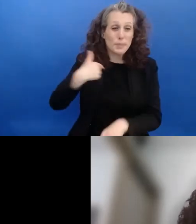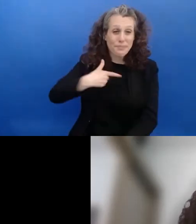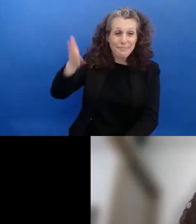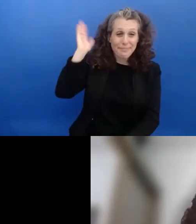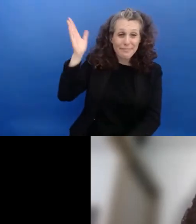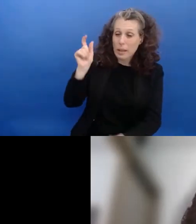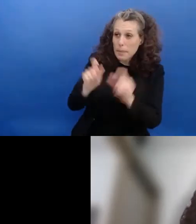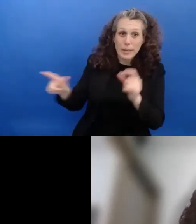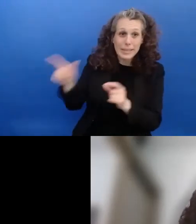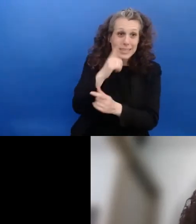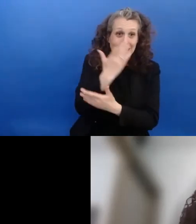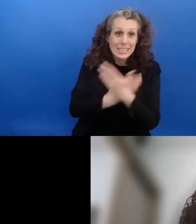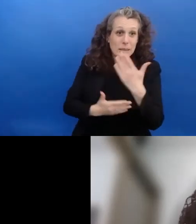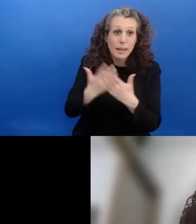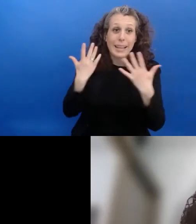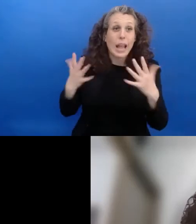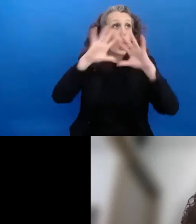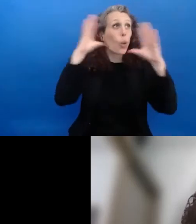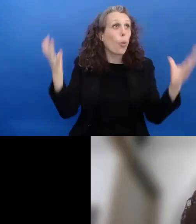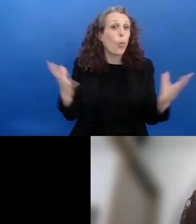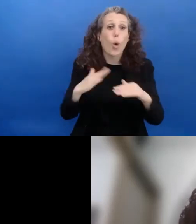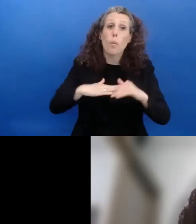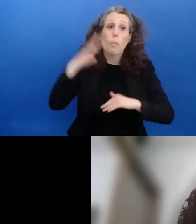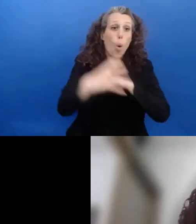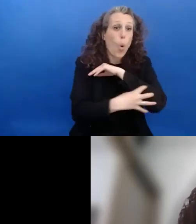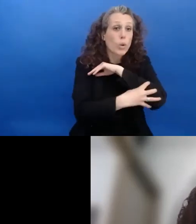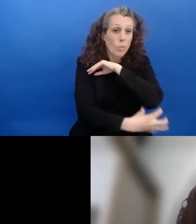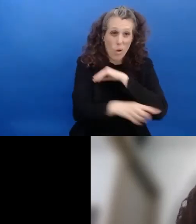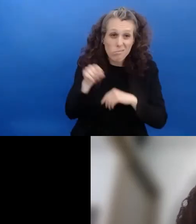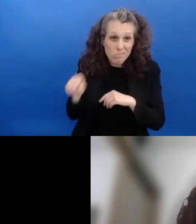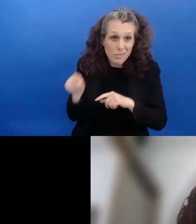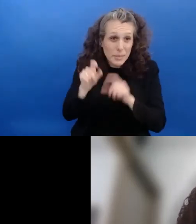are among the poorest one there are many of them even before the pandemic